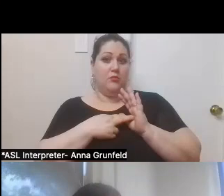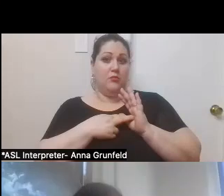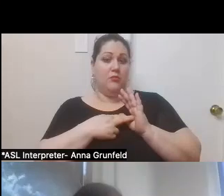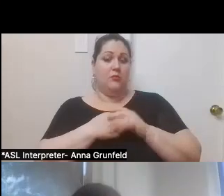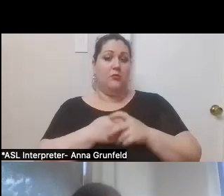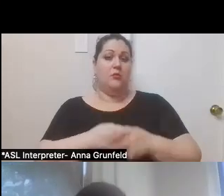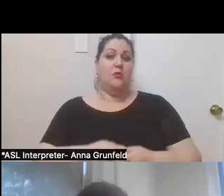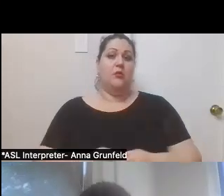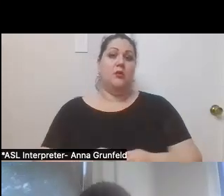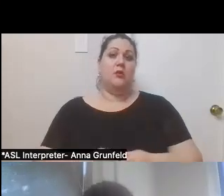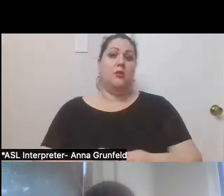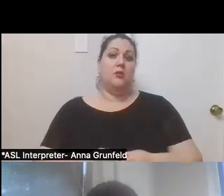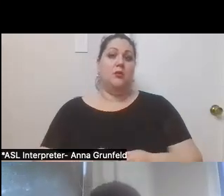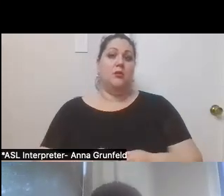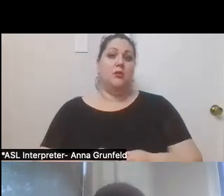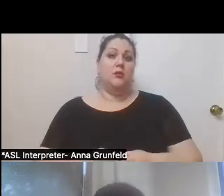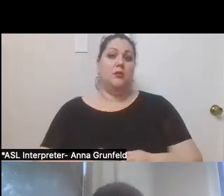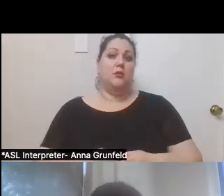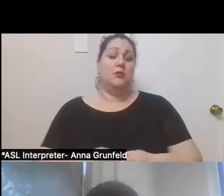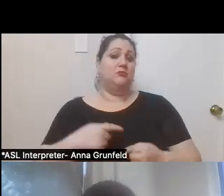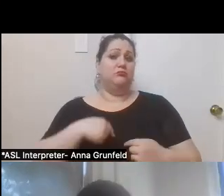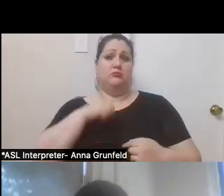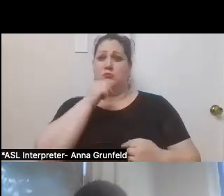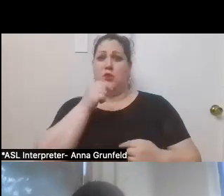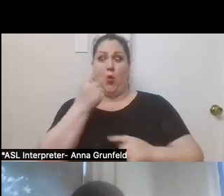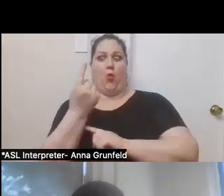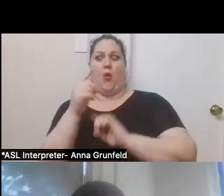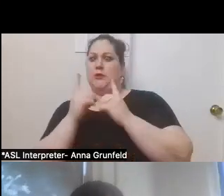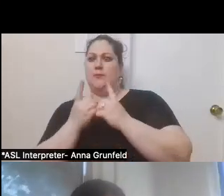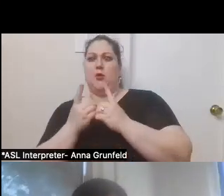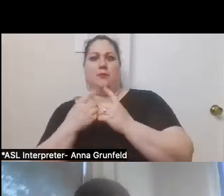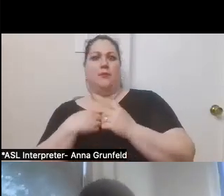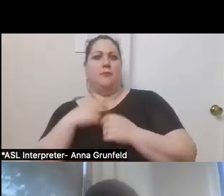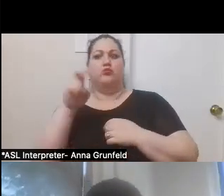I worked my way all the way right through intensive care unit, cardiology.